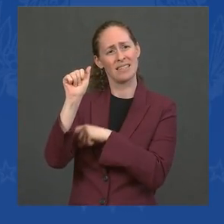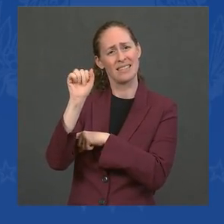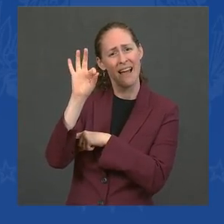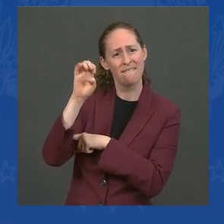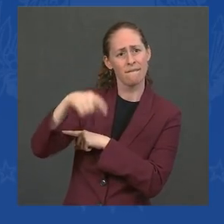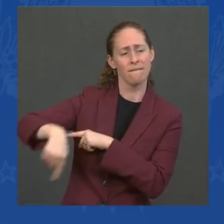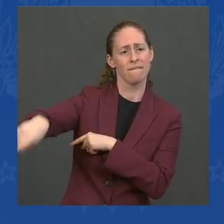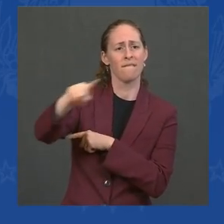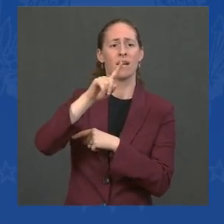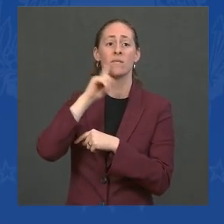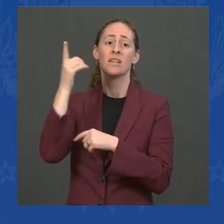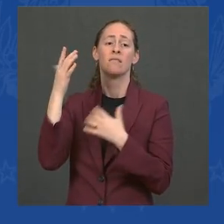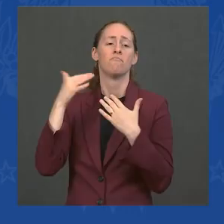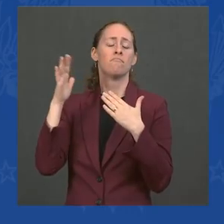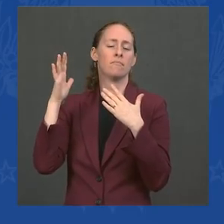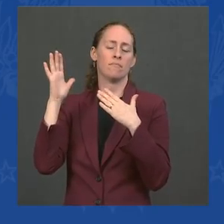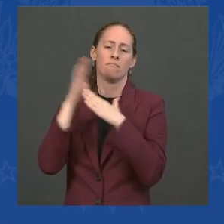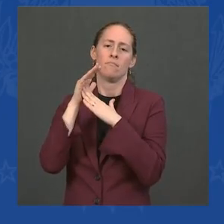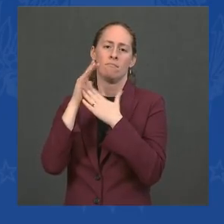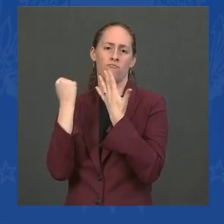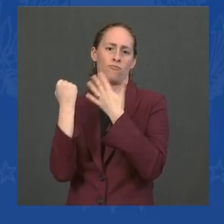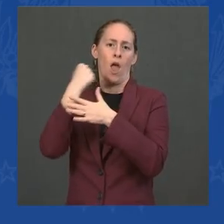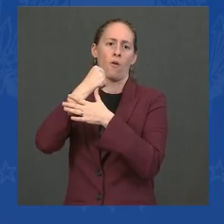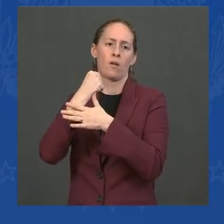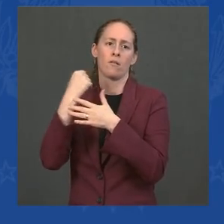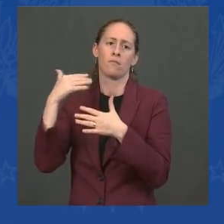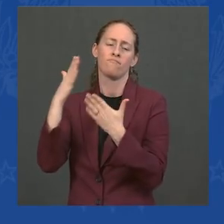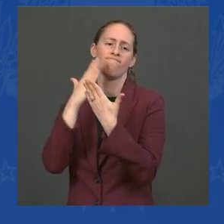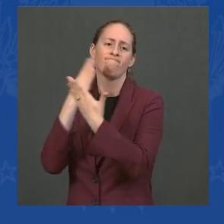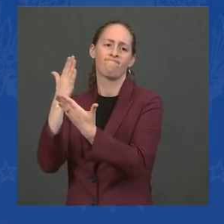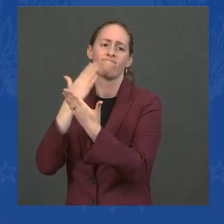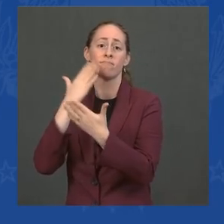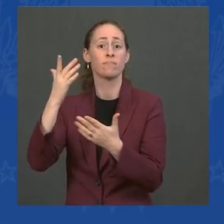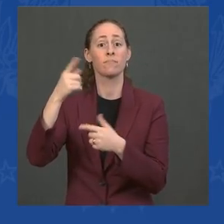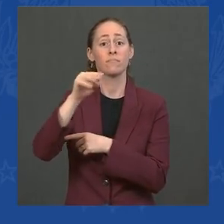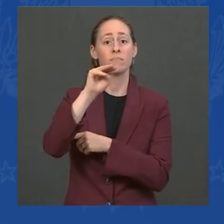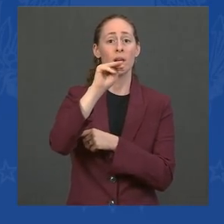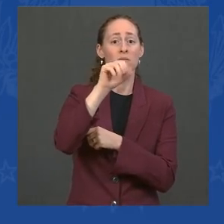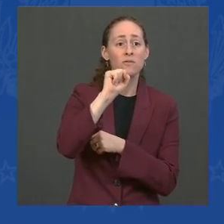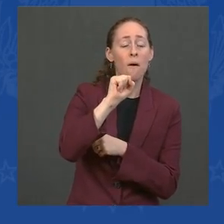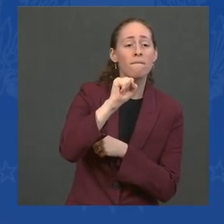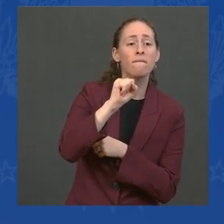On behalf of Clayco, Microsoft, Elk Grove Village and the city of Chicago,